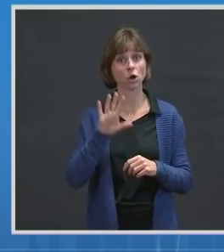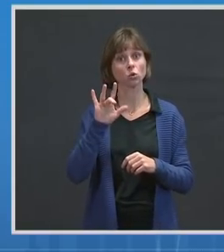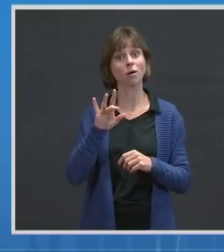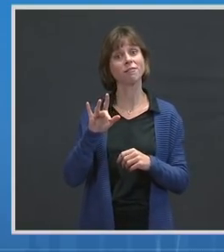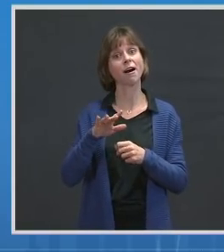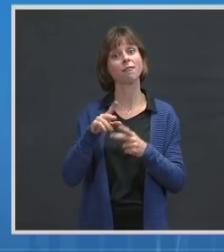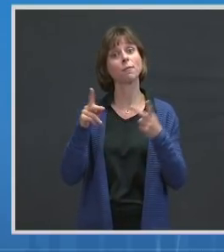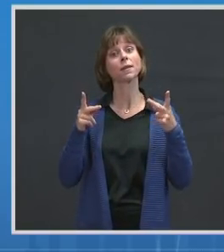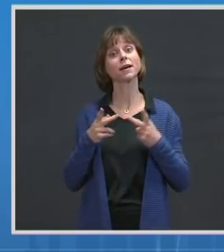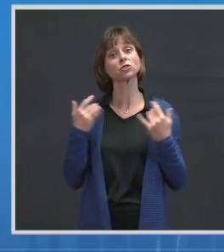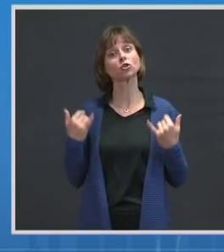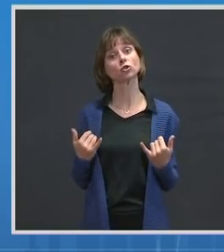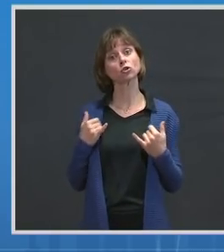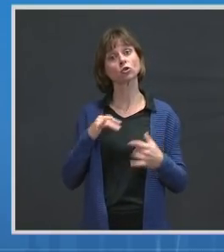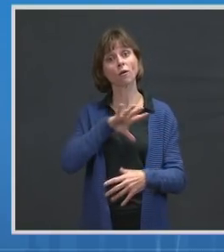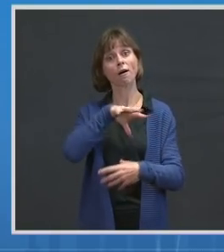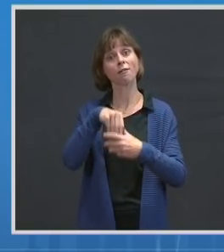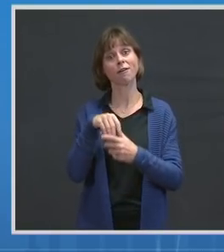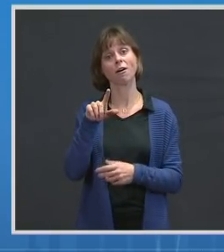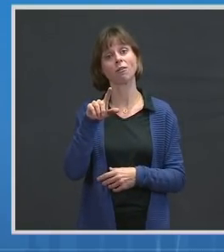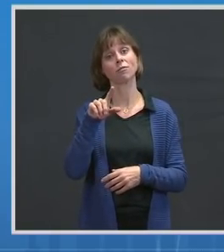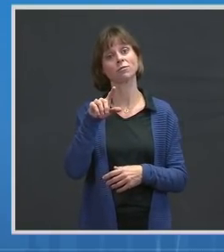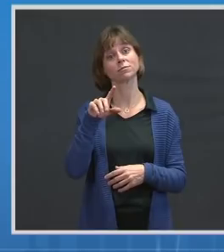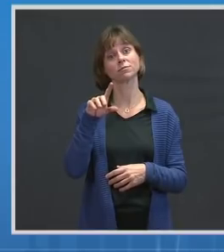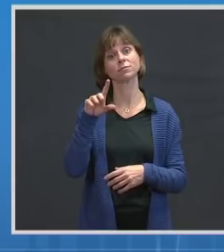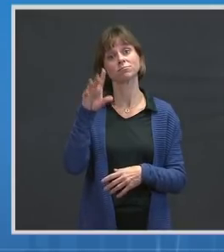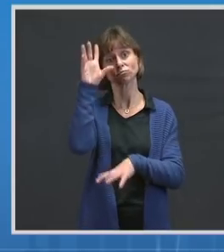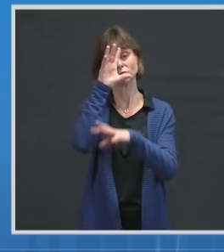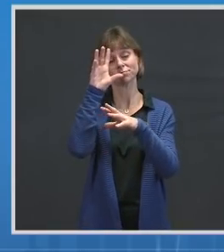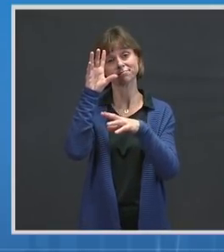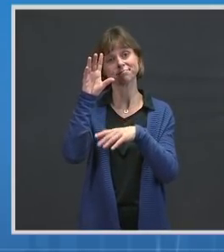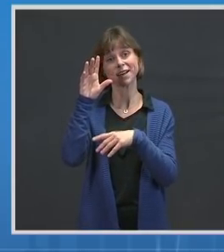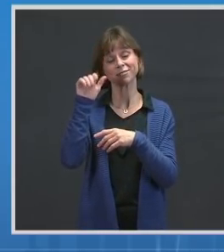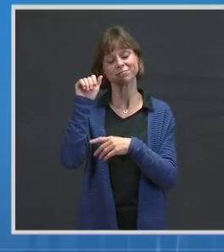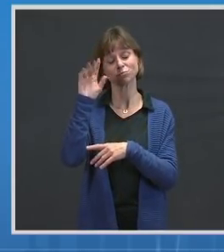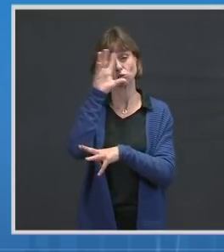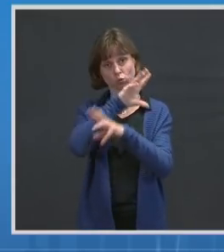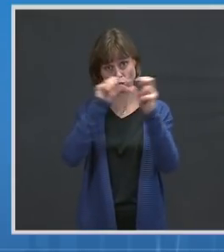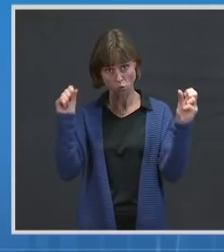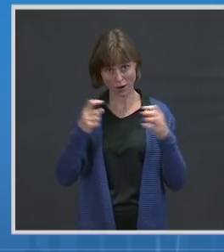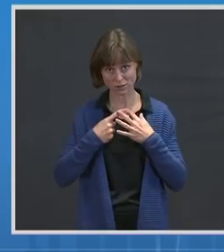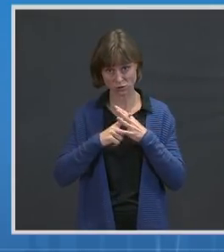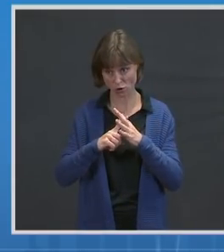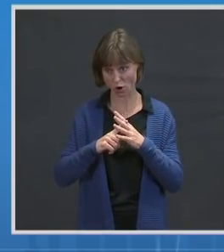in the administration's rollout of these therapies include 32 percent of the American population,